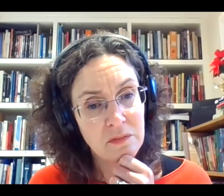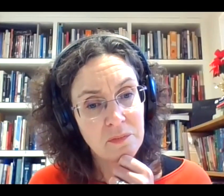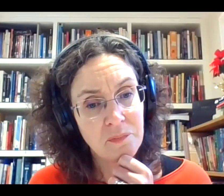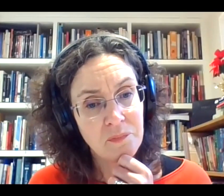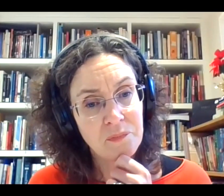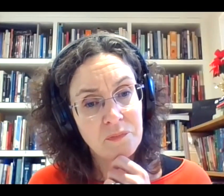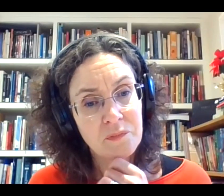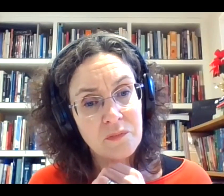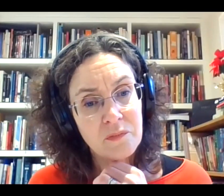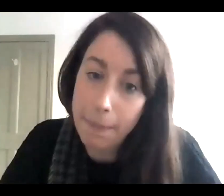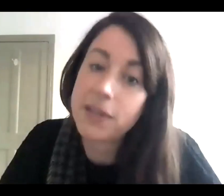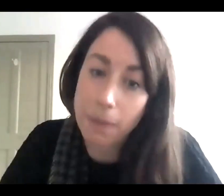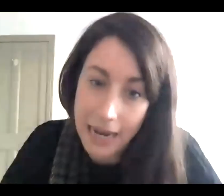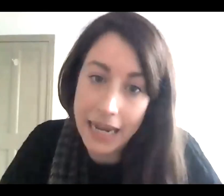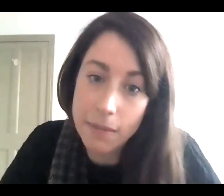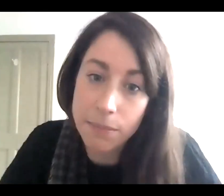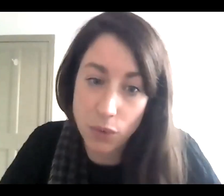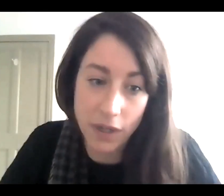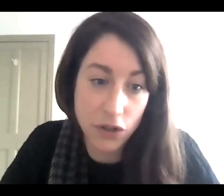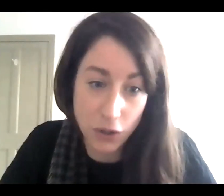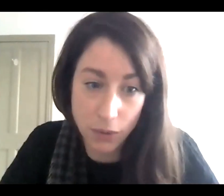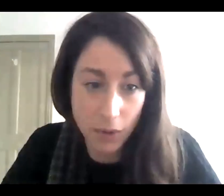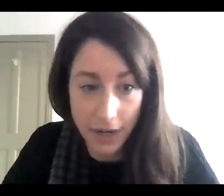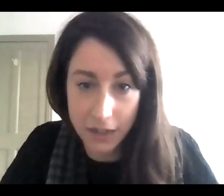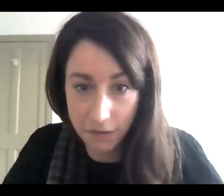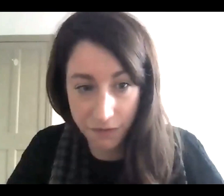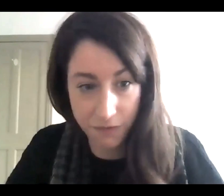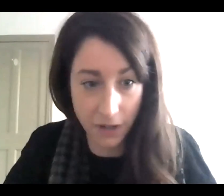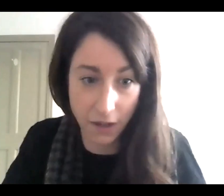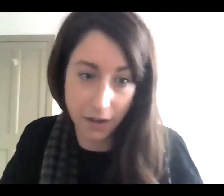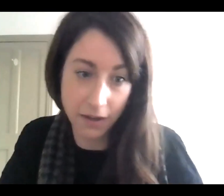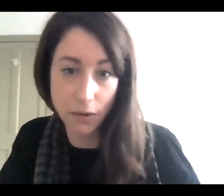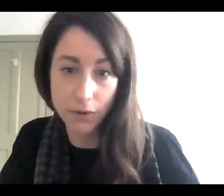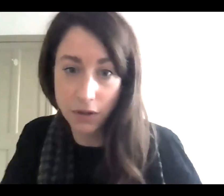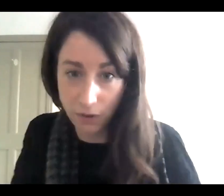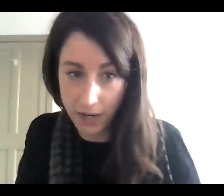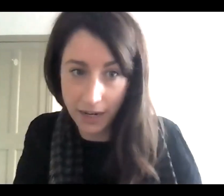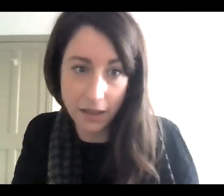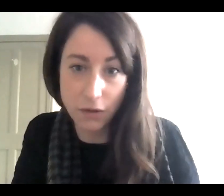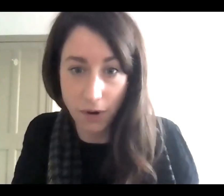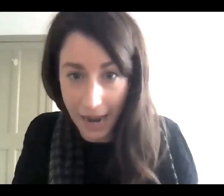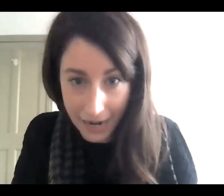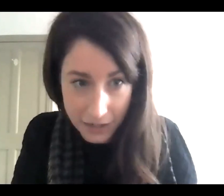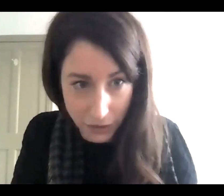like it was a very trapped play between two kind of, you know, the three-acter